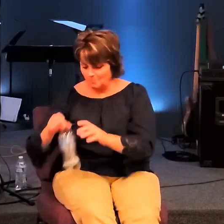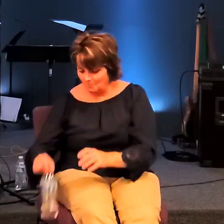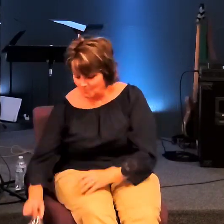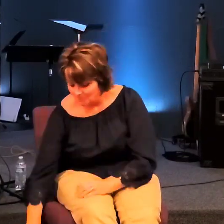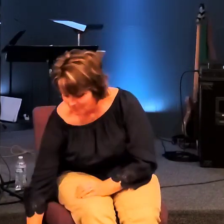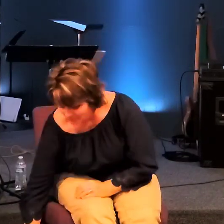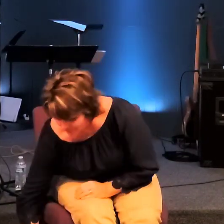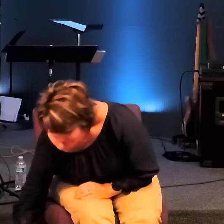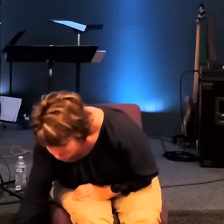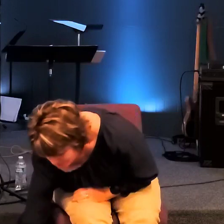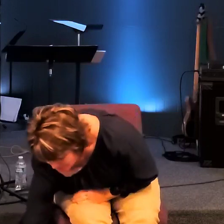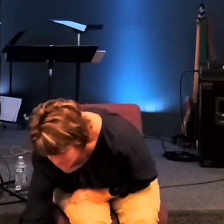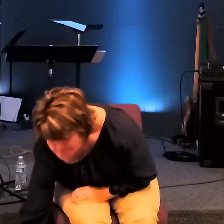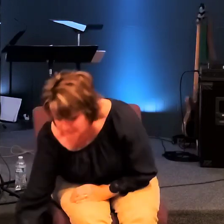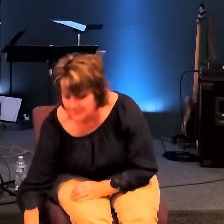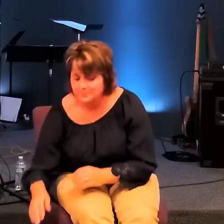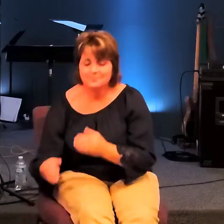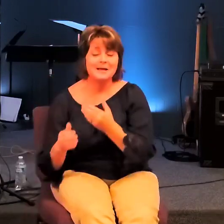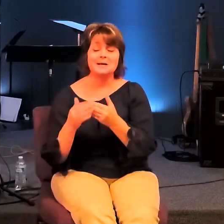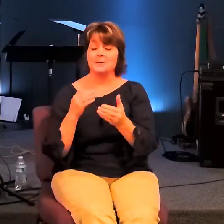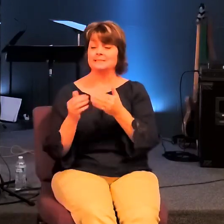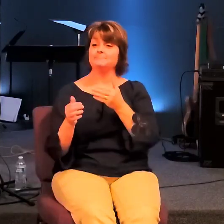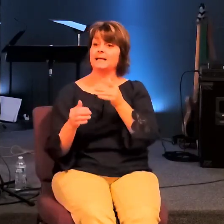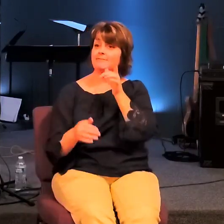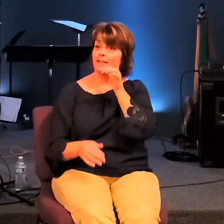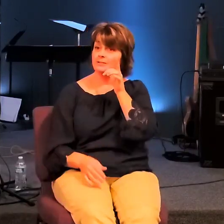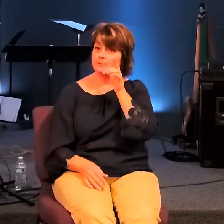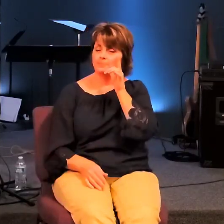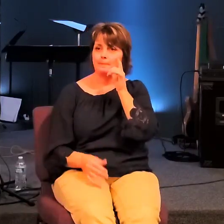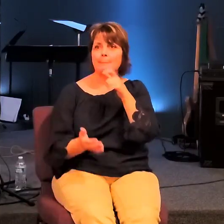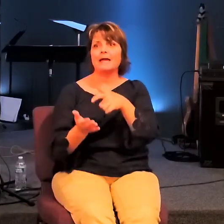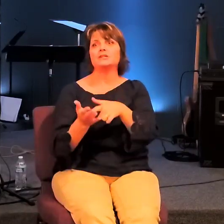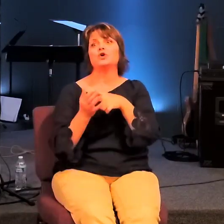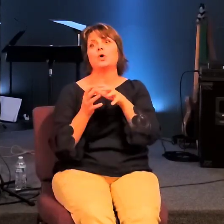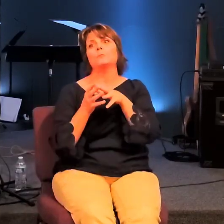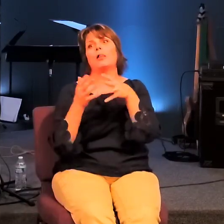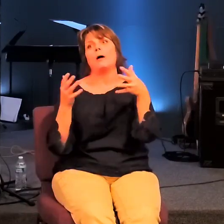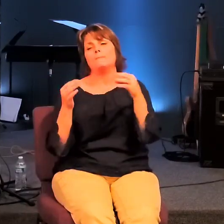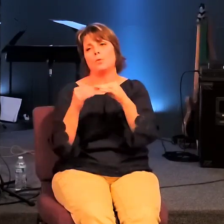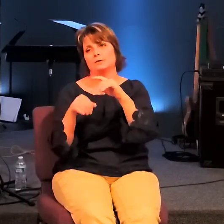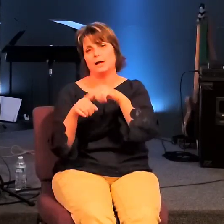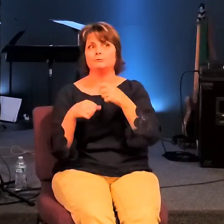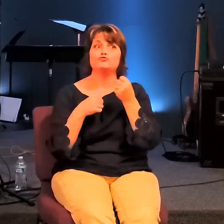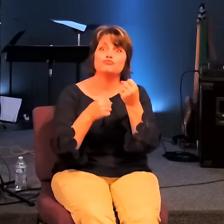lunch and whatever so there was a church across the street I've always liked you really fancy